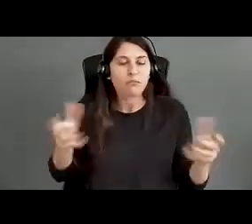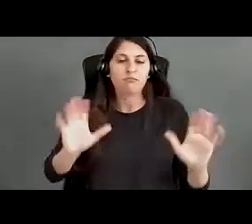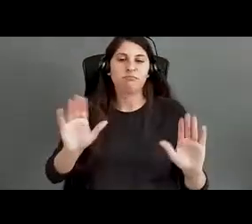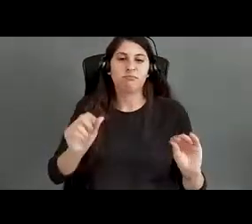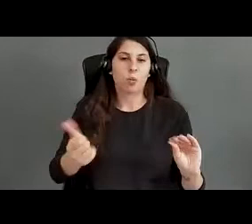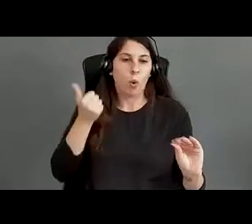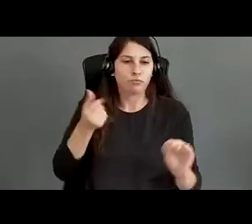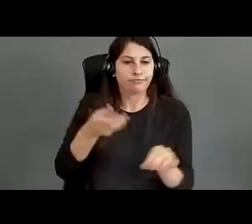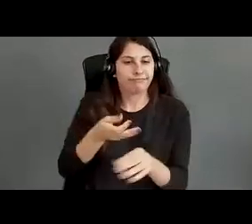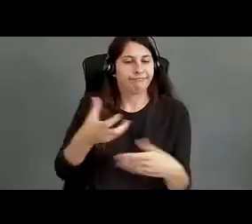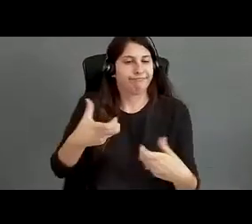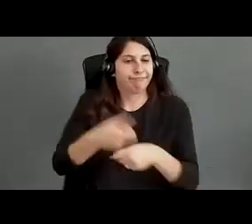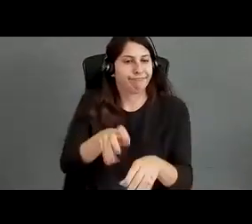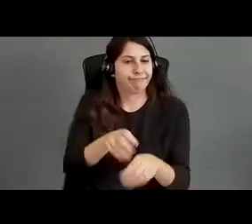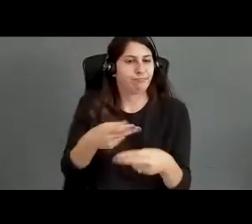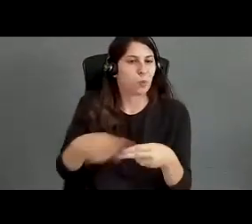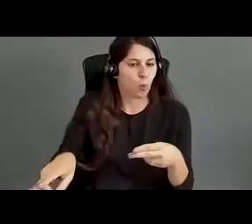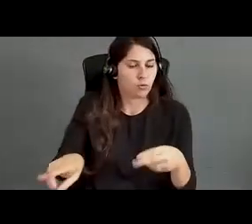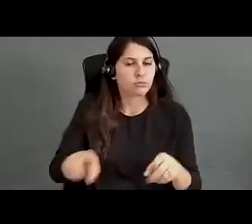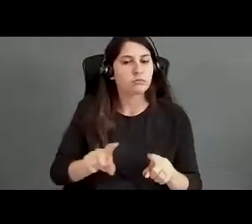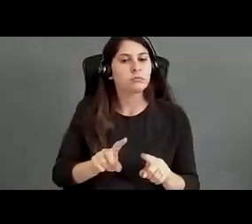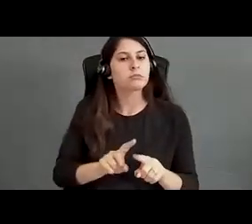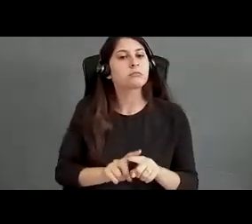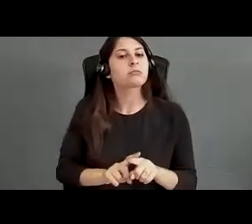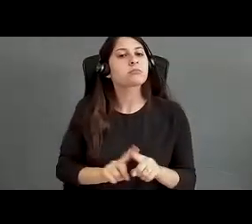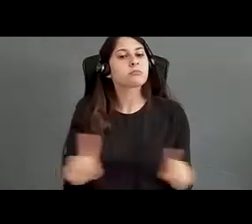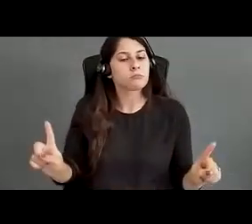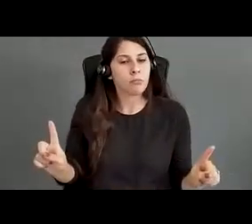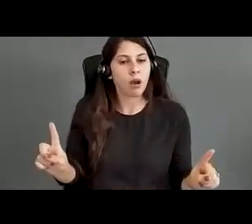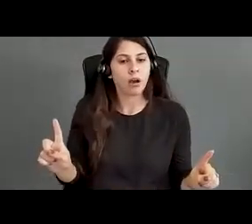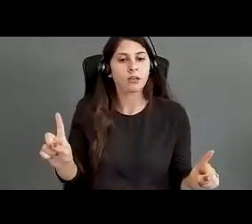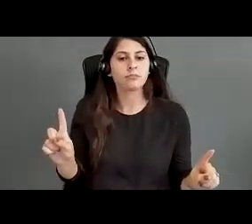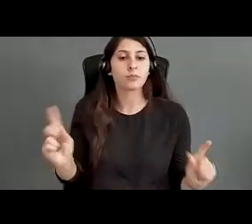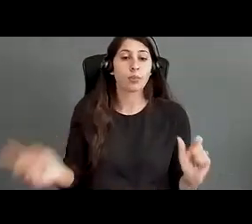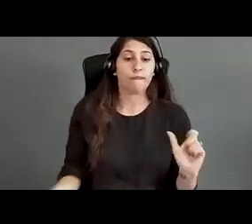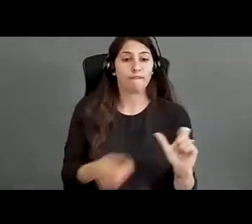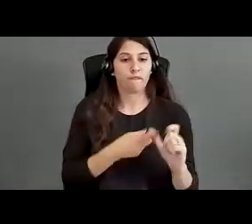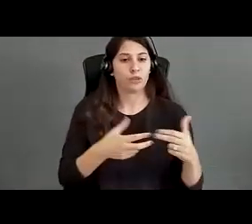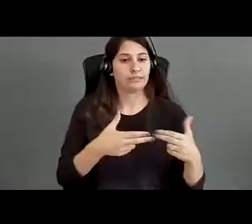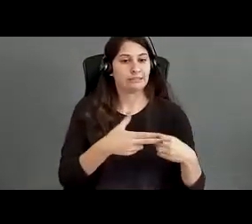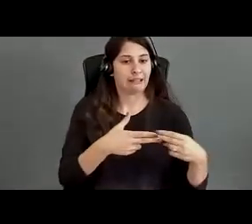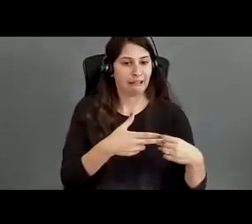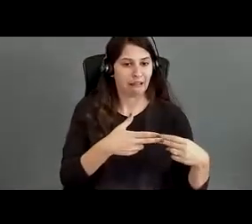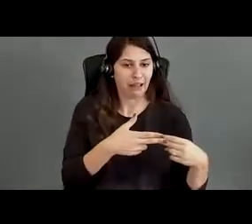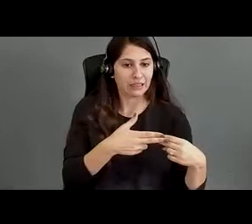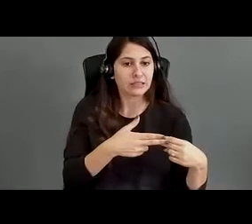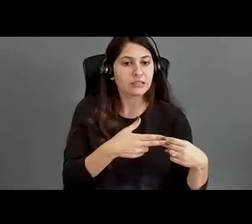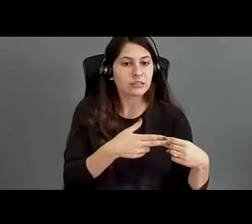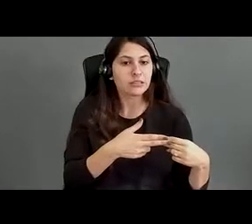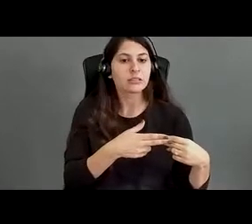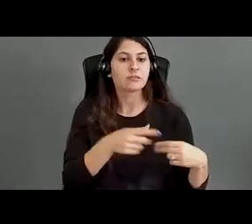But really, if you saw on one of the first slides where roughly a third